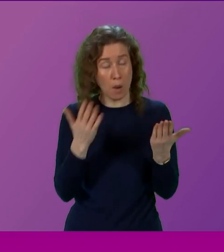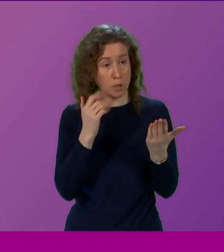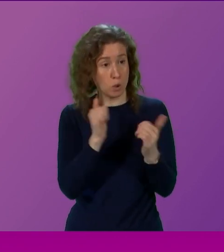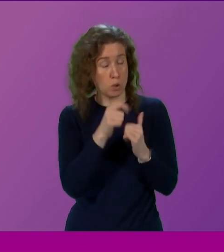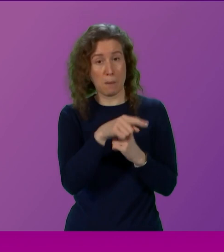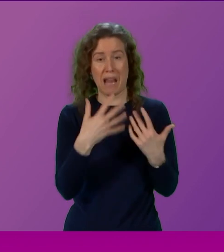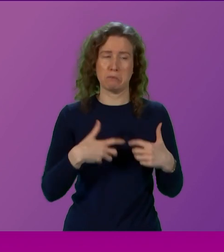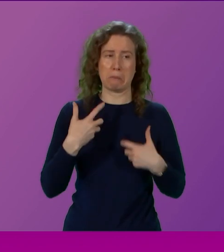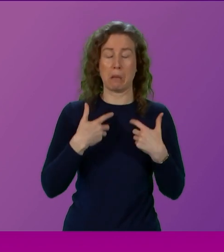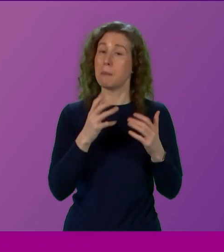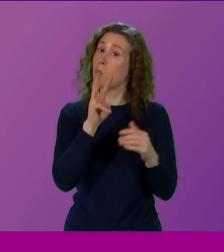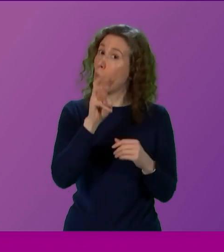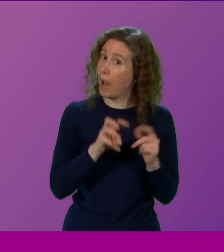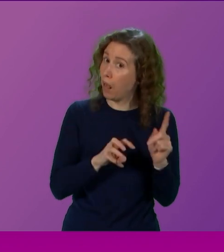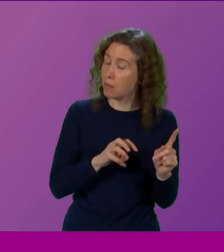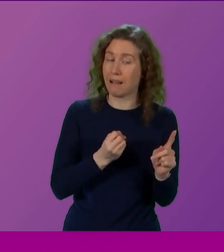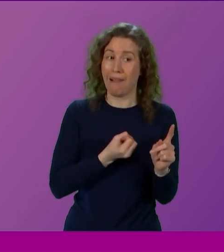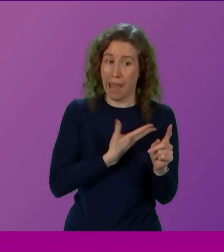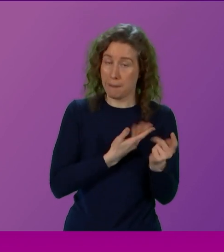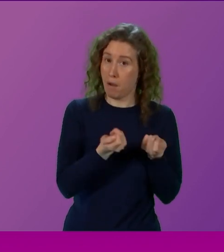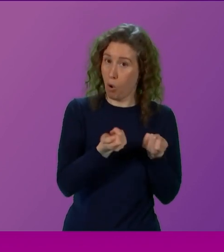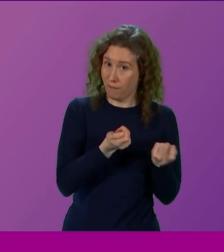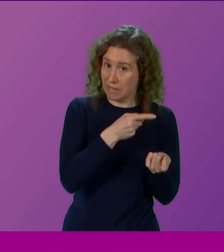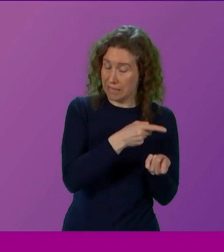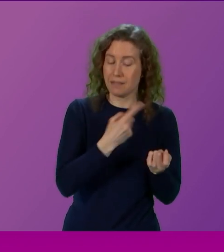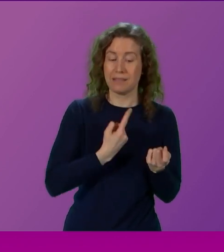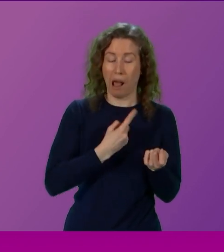In Wales, where Labour is in office, the number of people getting self-funded private